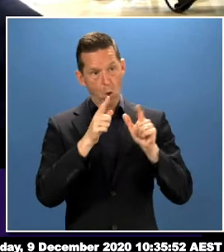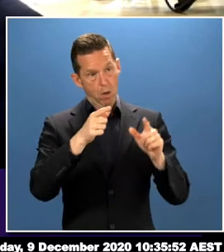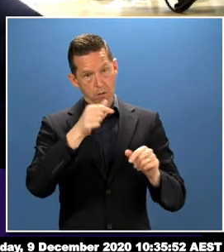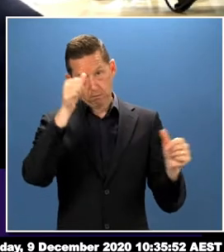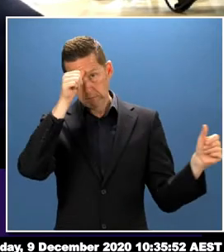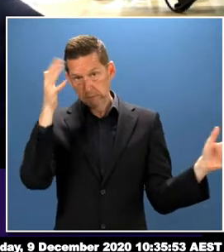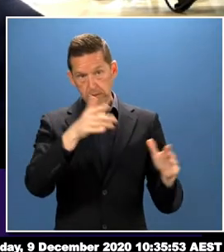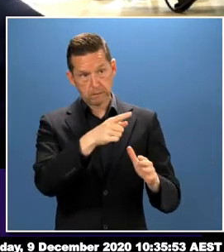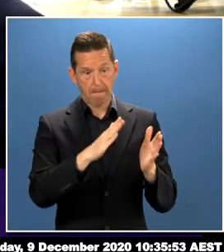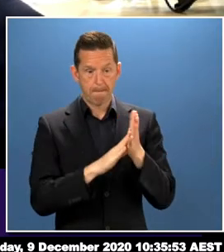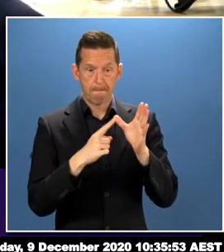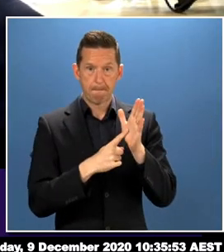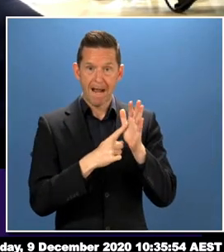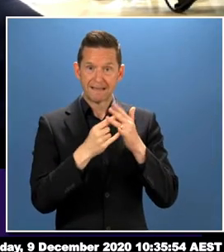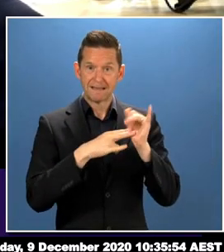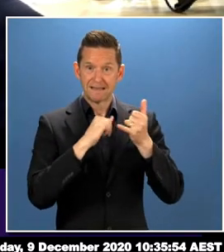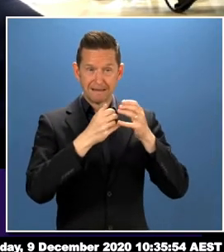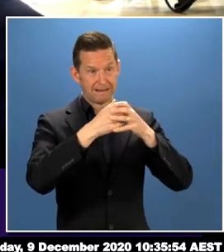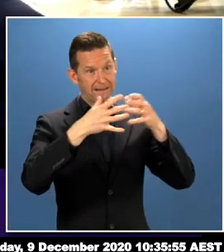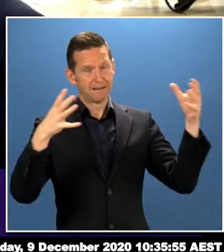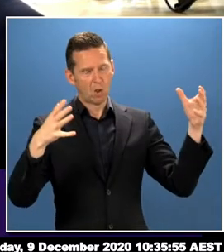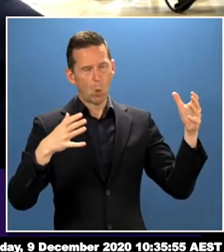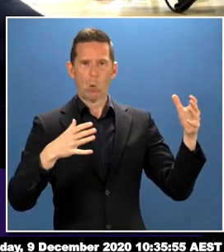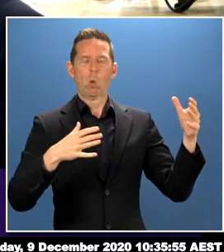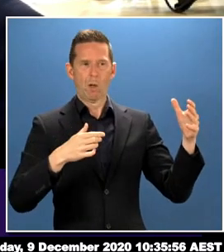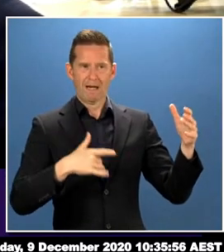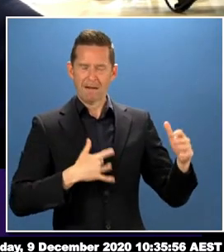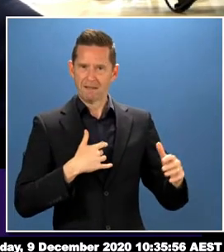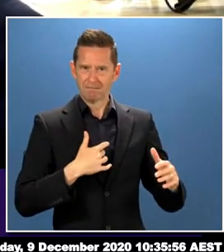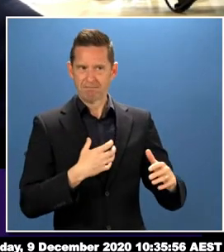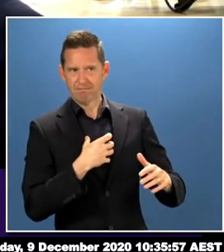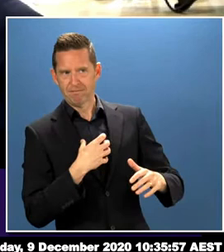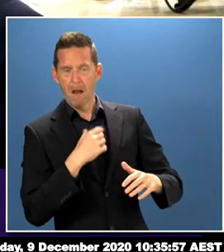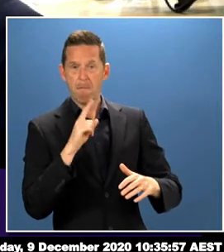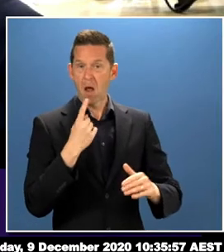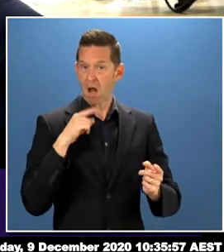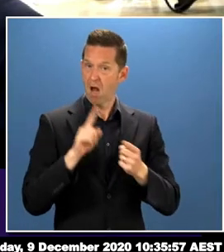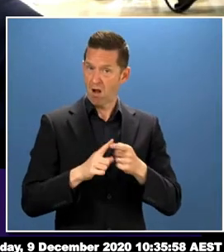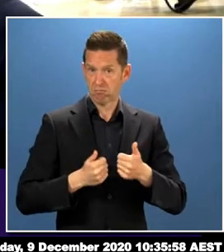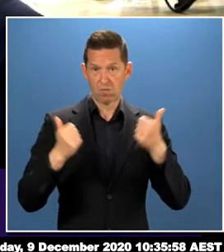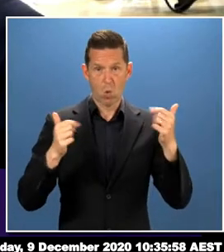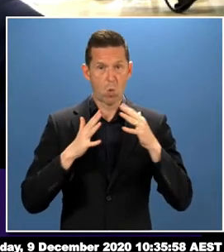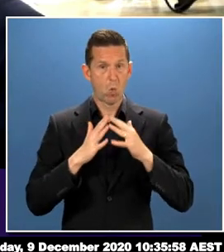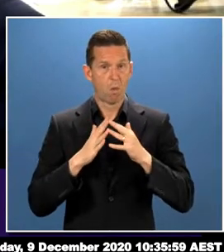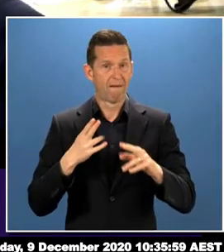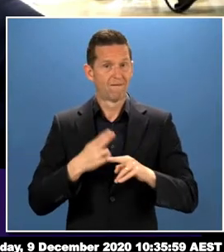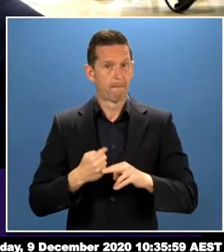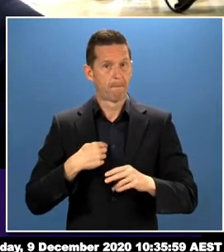So entering the big leagues there. But I think it was really beneficial for me because I was ---